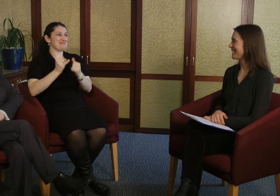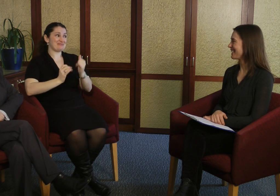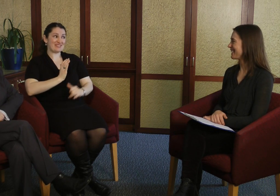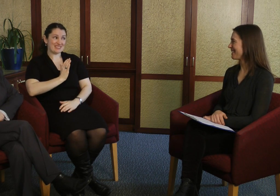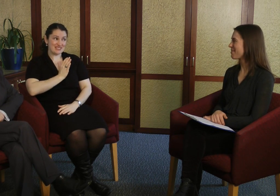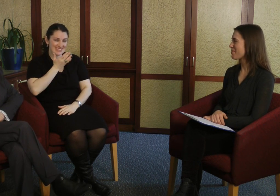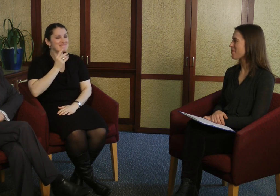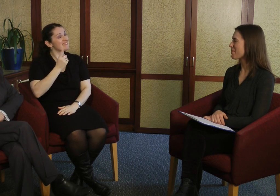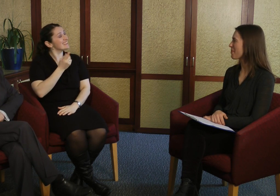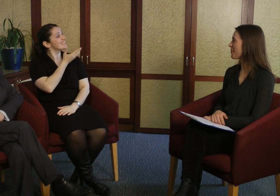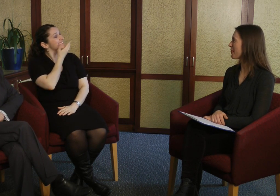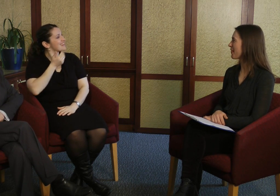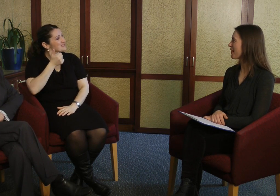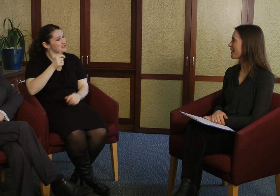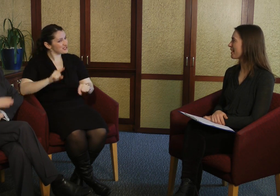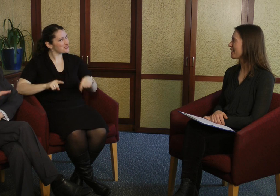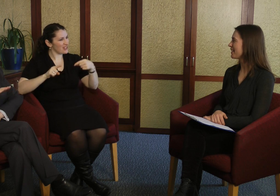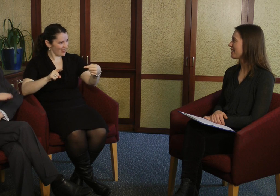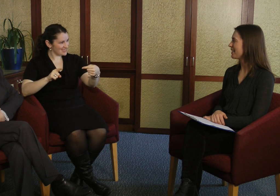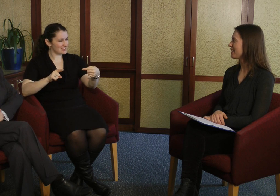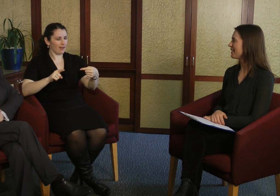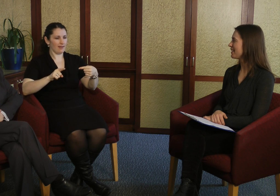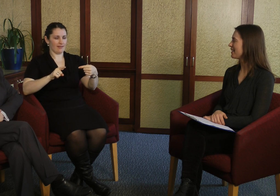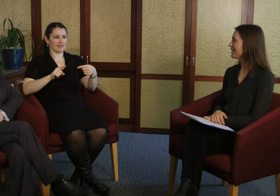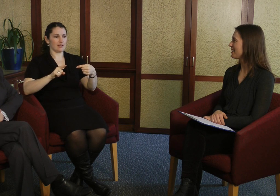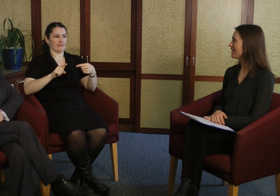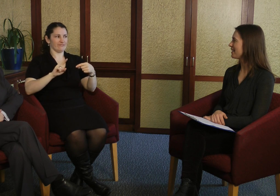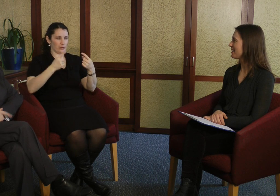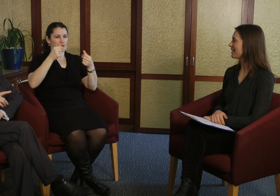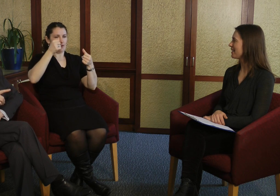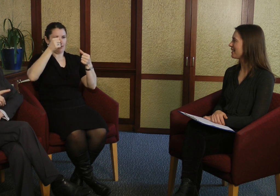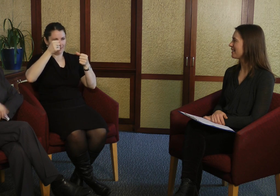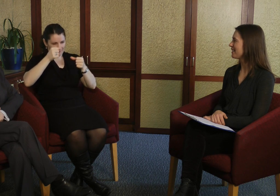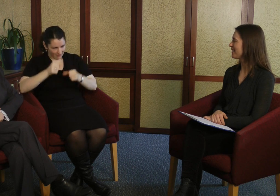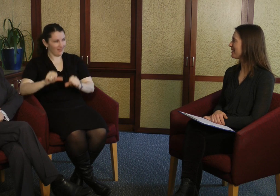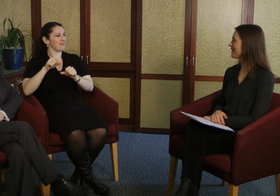but a nice challenge and once you get the hang of it its ok. I did want to mention that